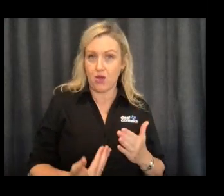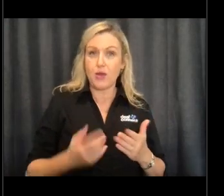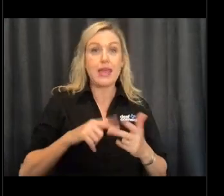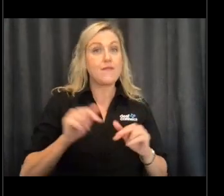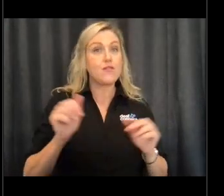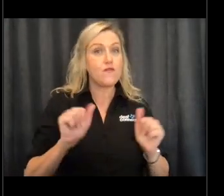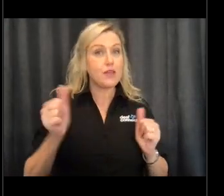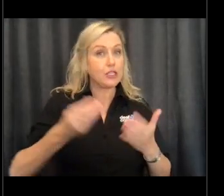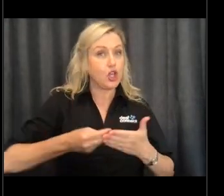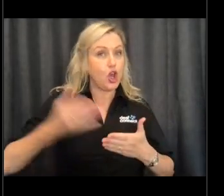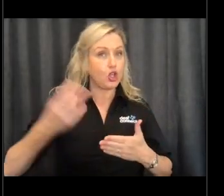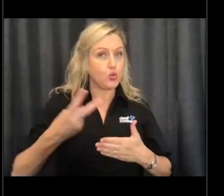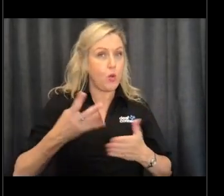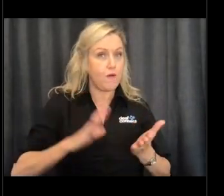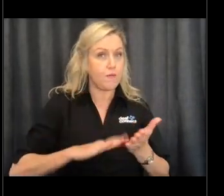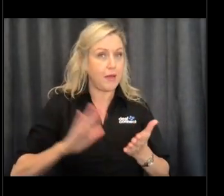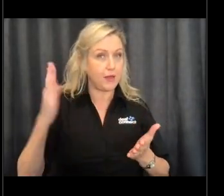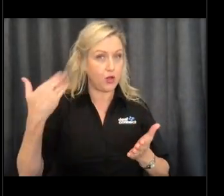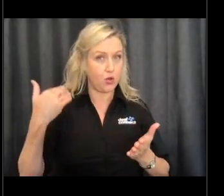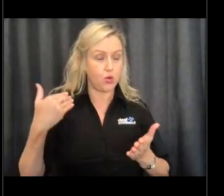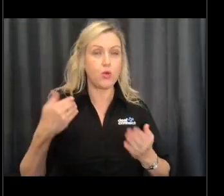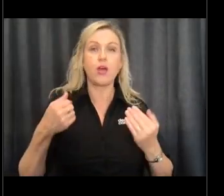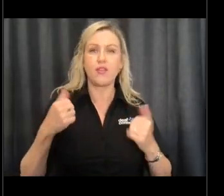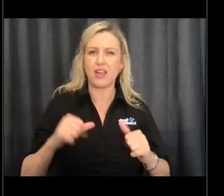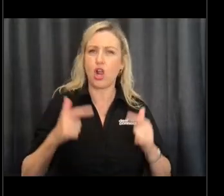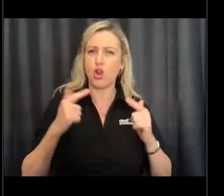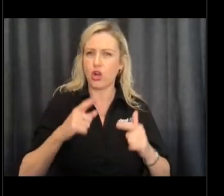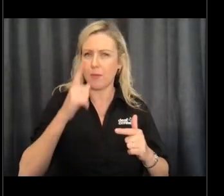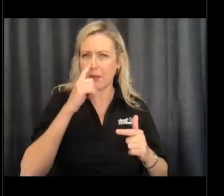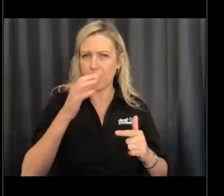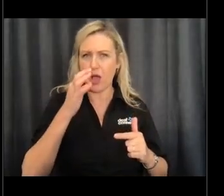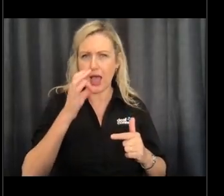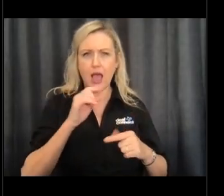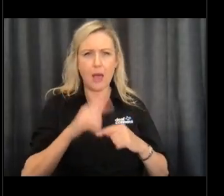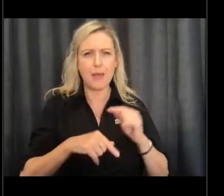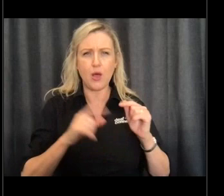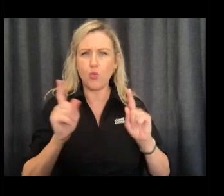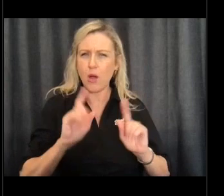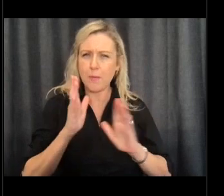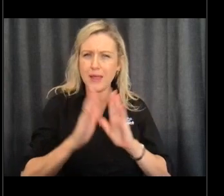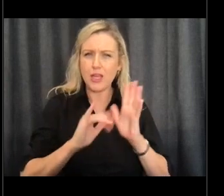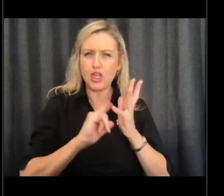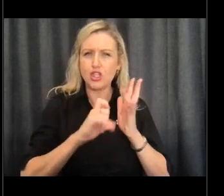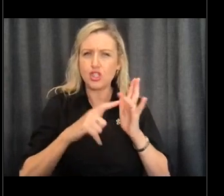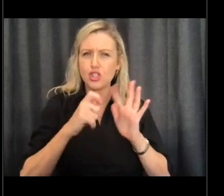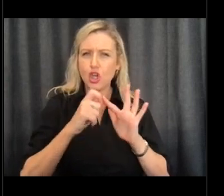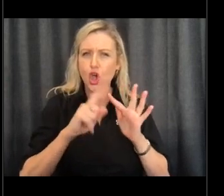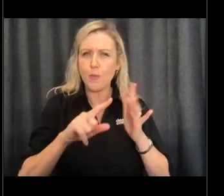having a lot of questions around scope of works, trust settlements - and those of you